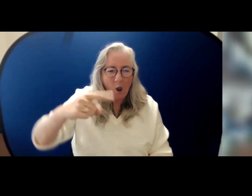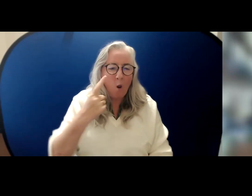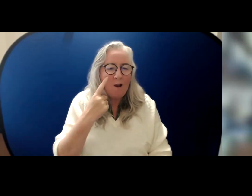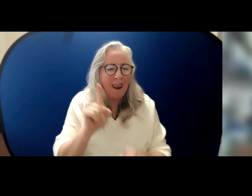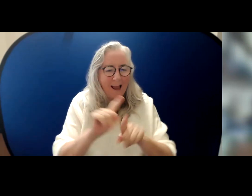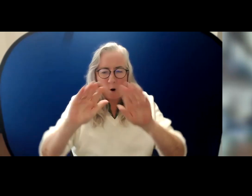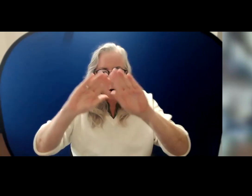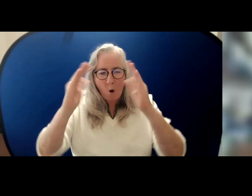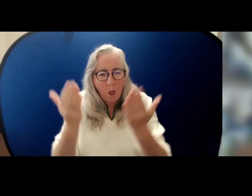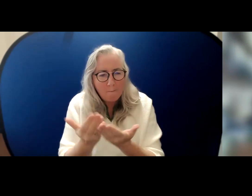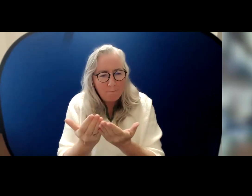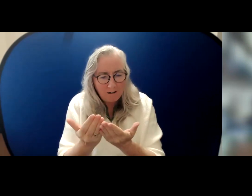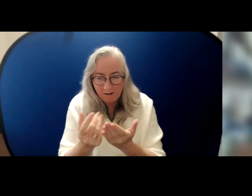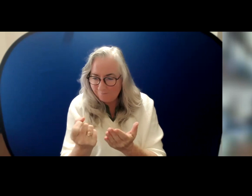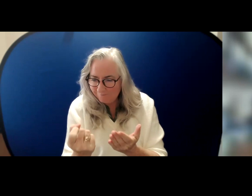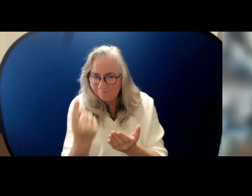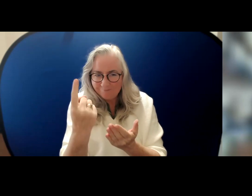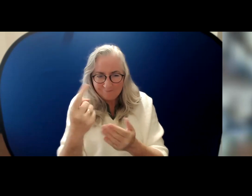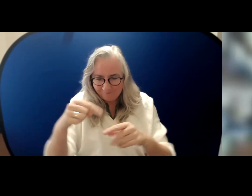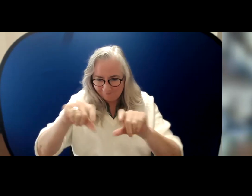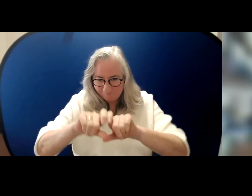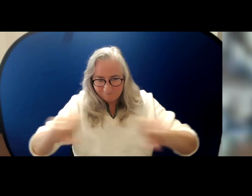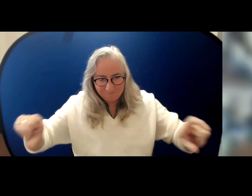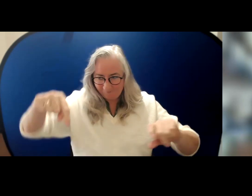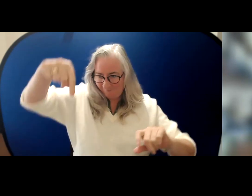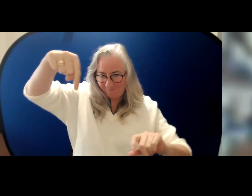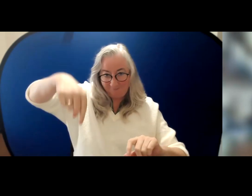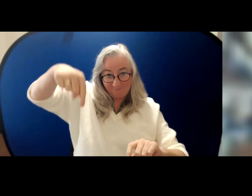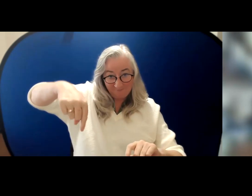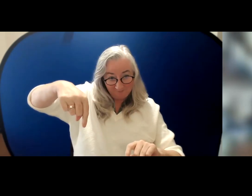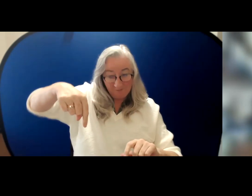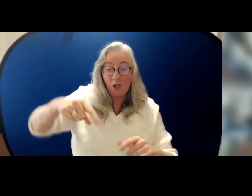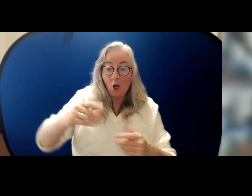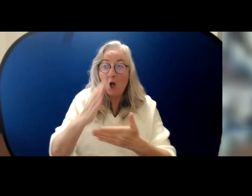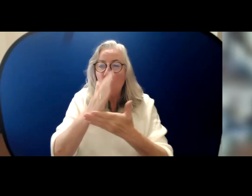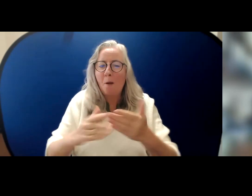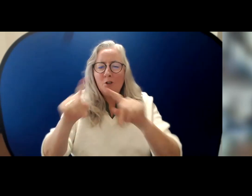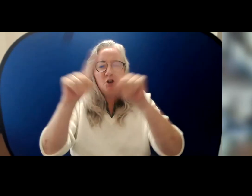that will appear shortly on the bottom of your screens, on some screens that might be under the